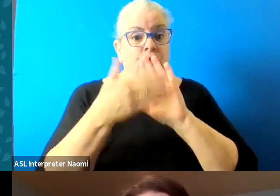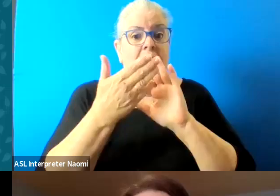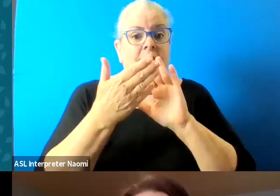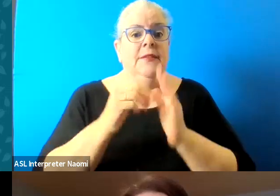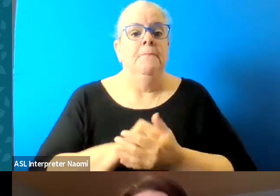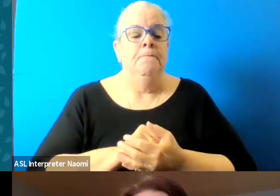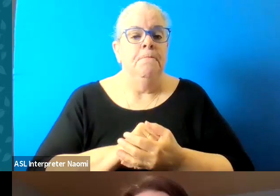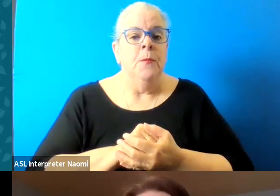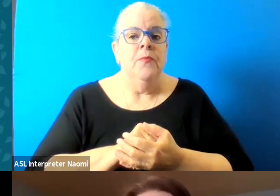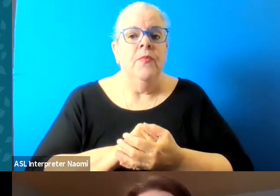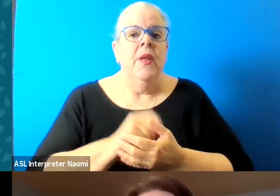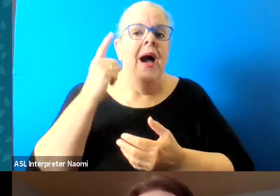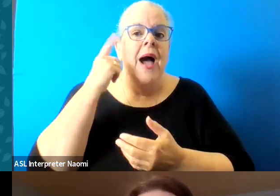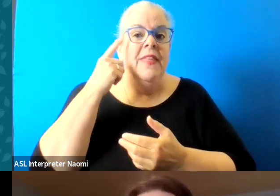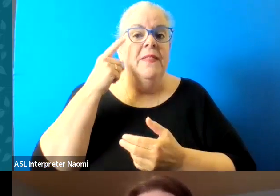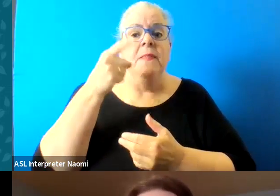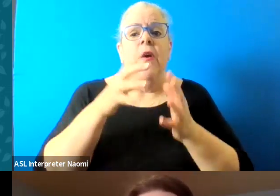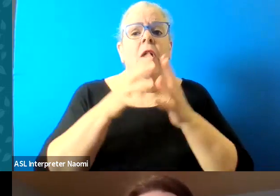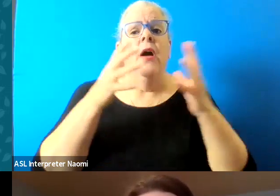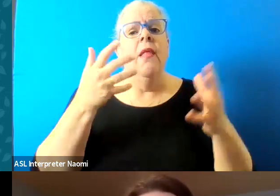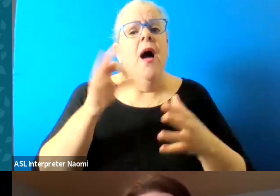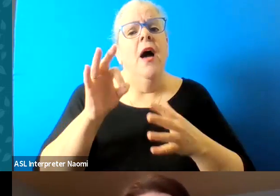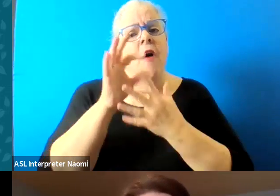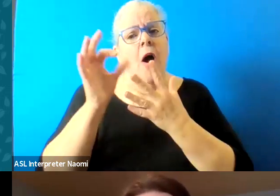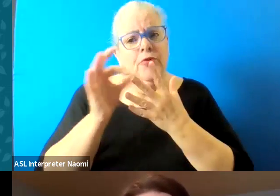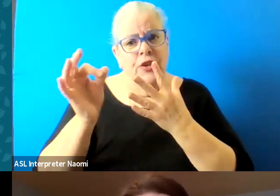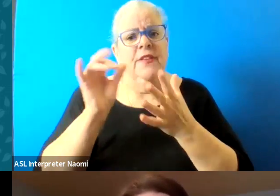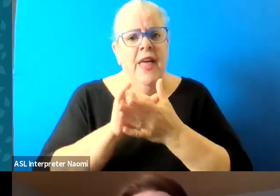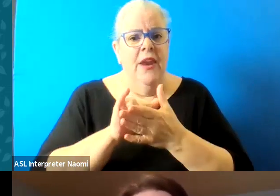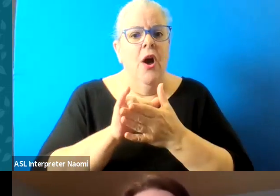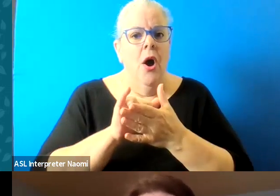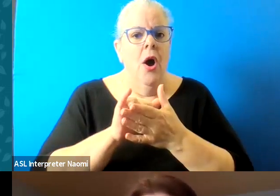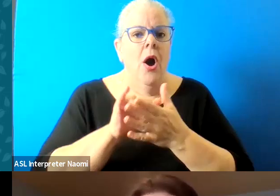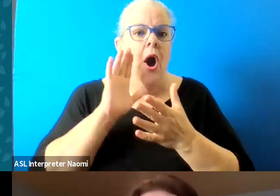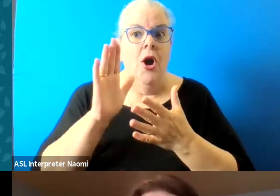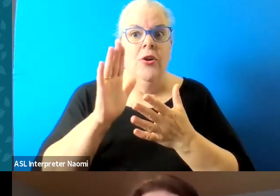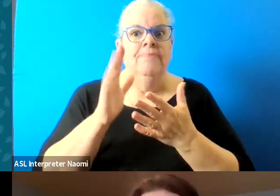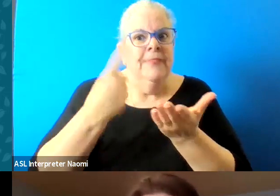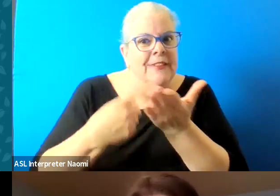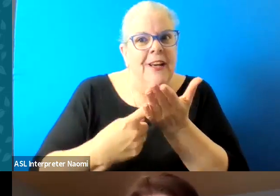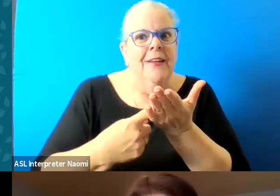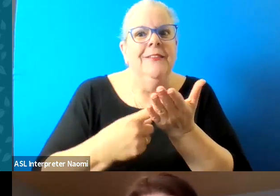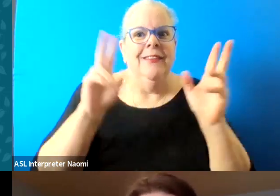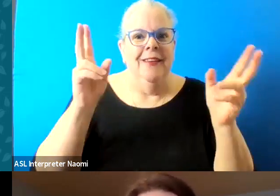You know, I think there are a lot of options that are being passed around on the table. But again, it goes back to listening to you guys,